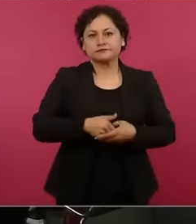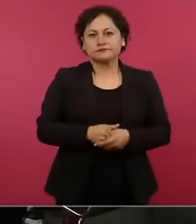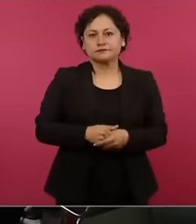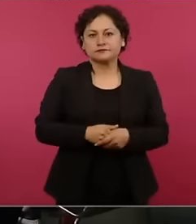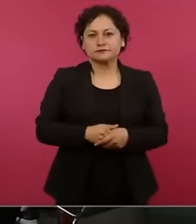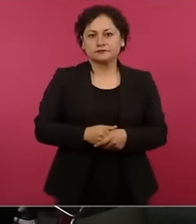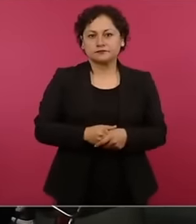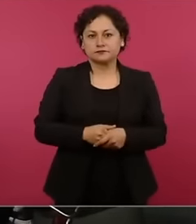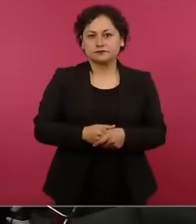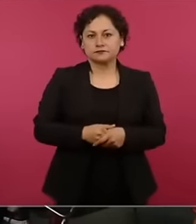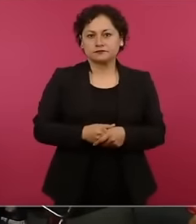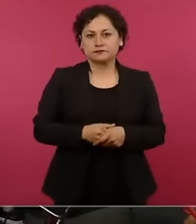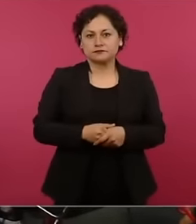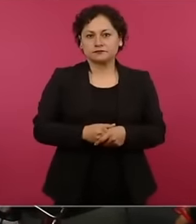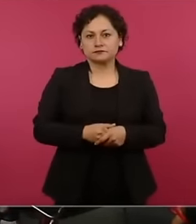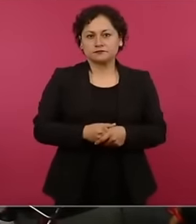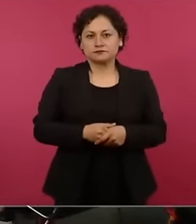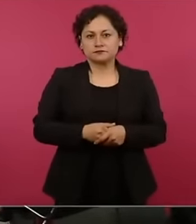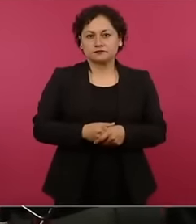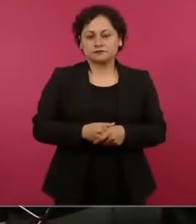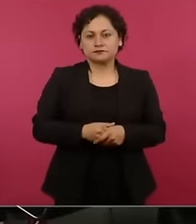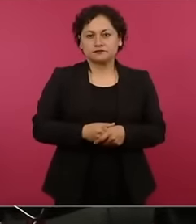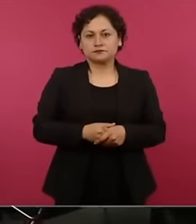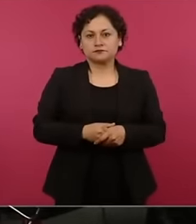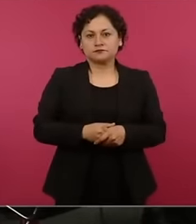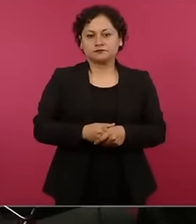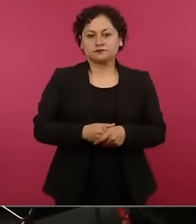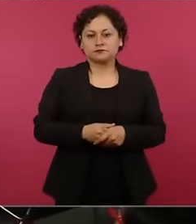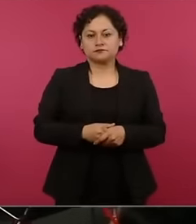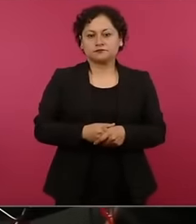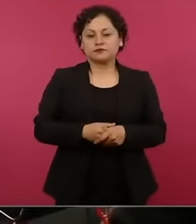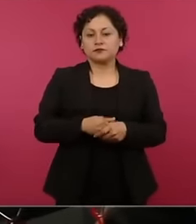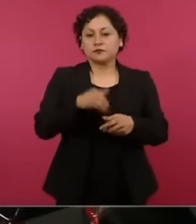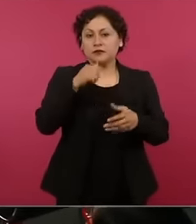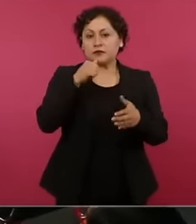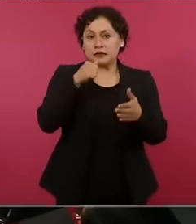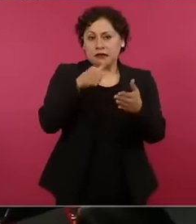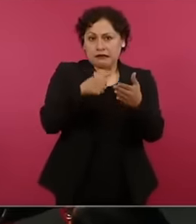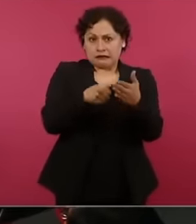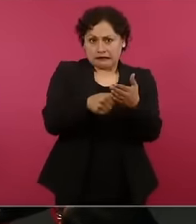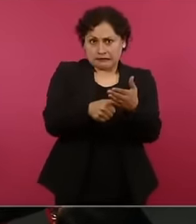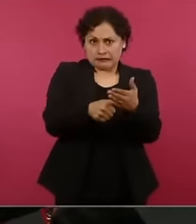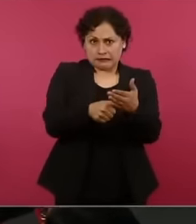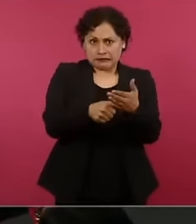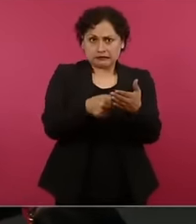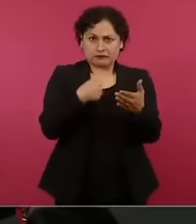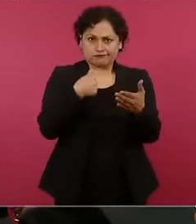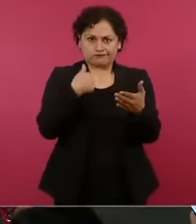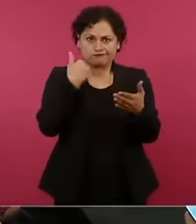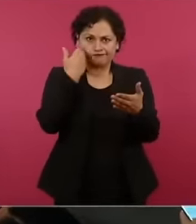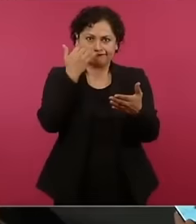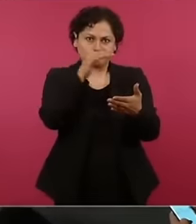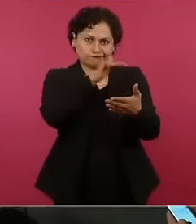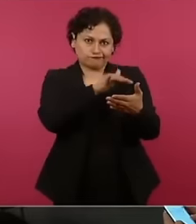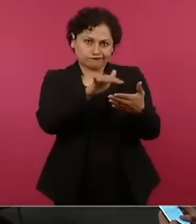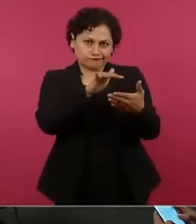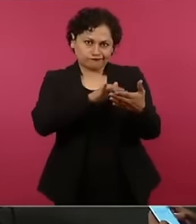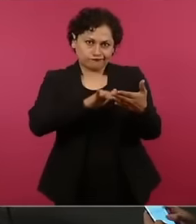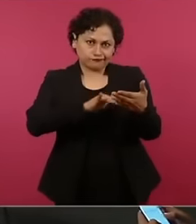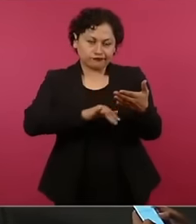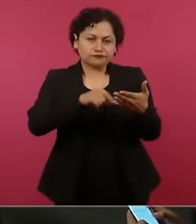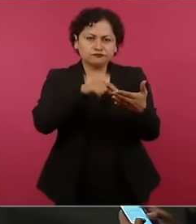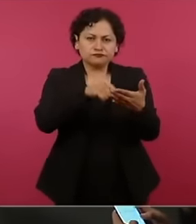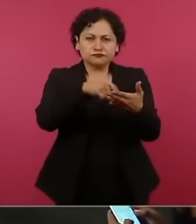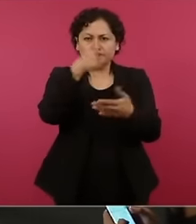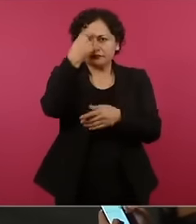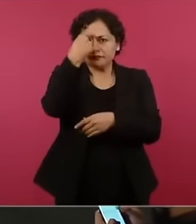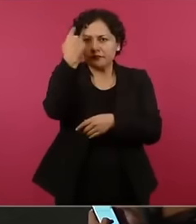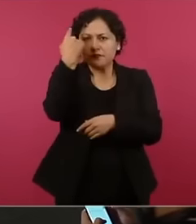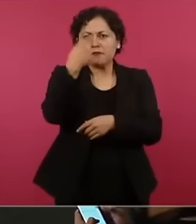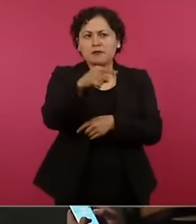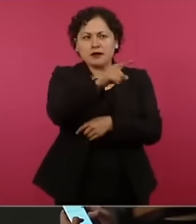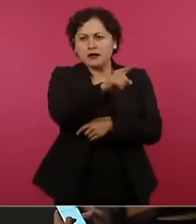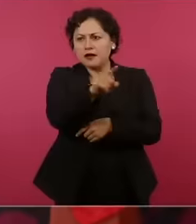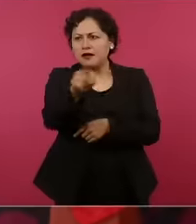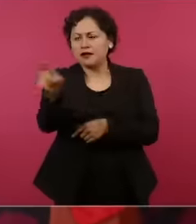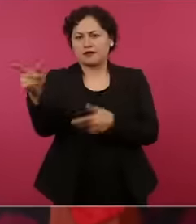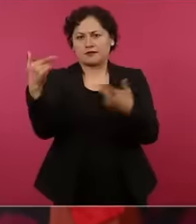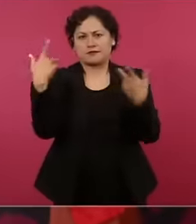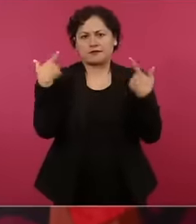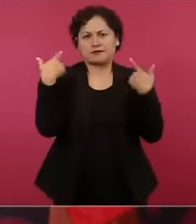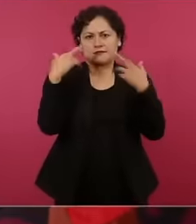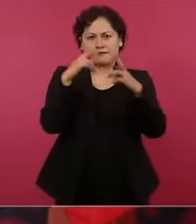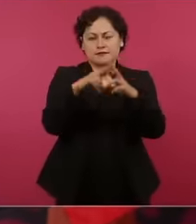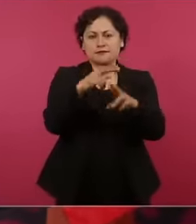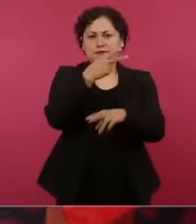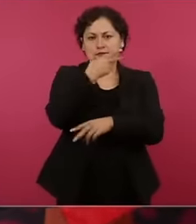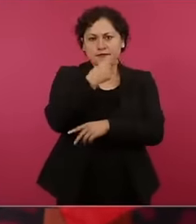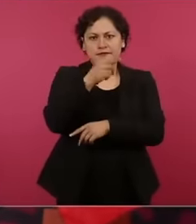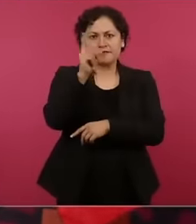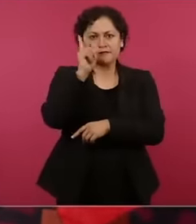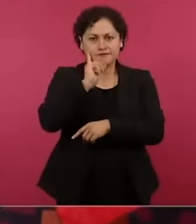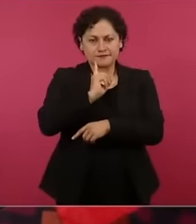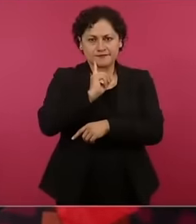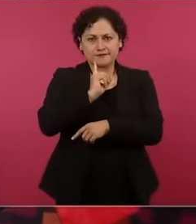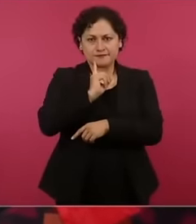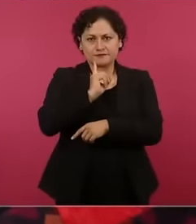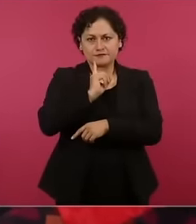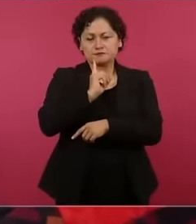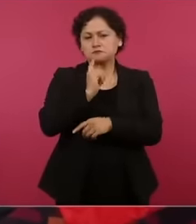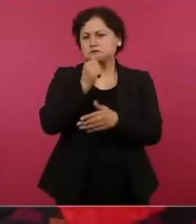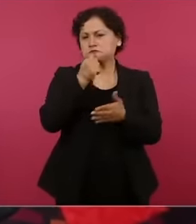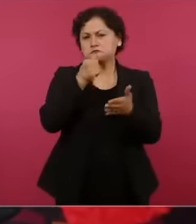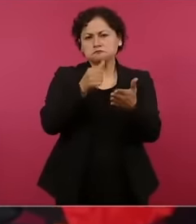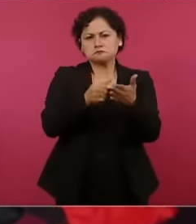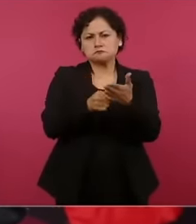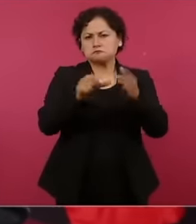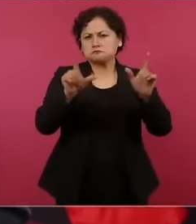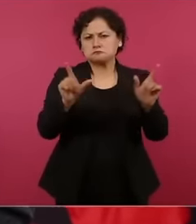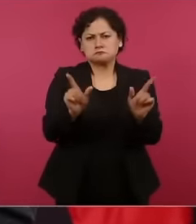so read them a The letter to the teachers is somewhat brief because at noon at